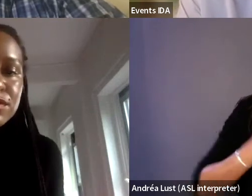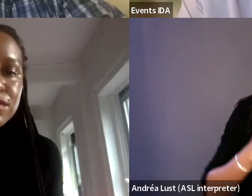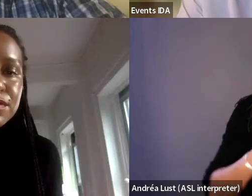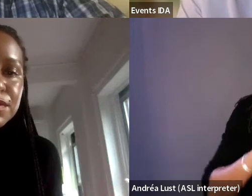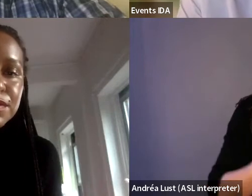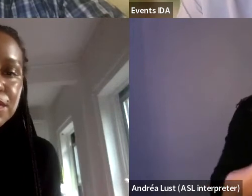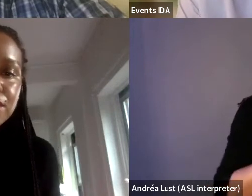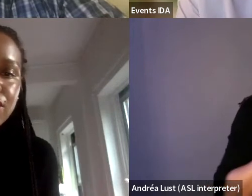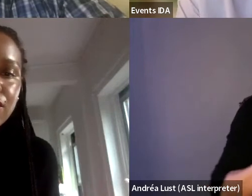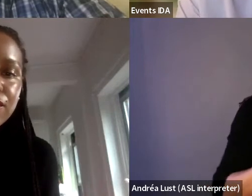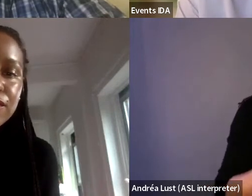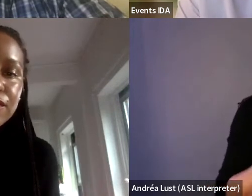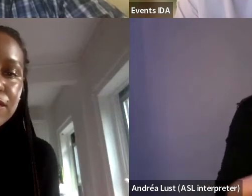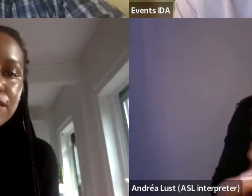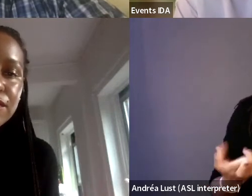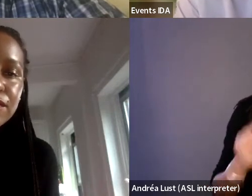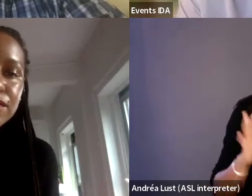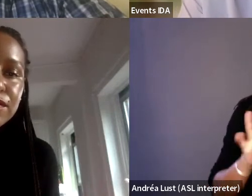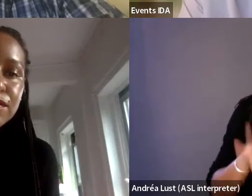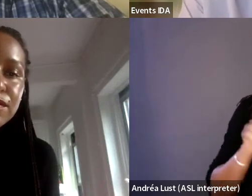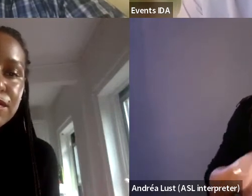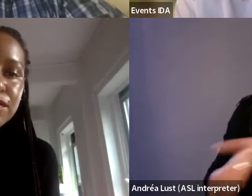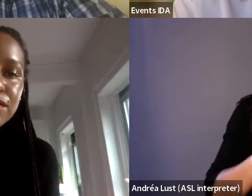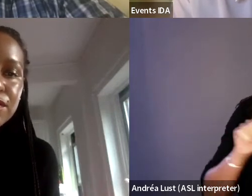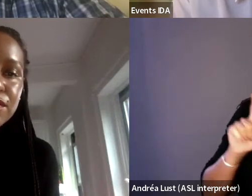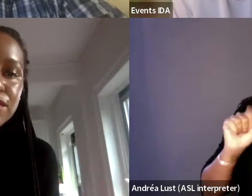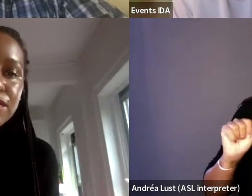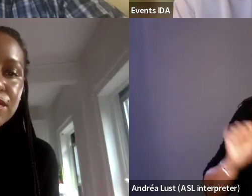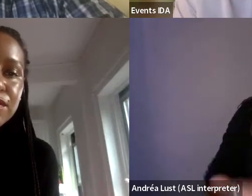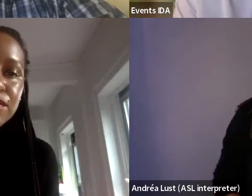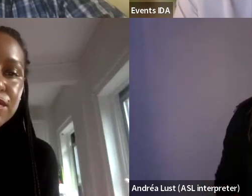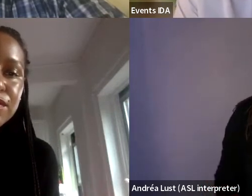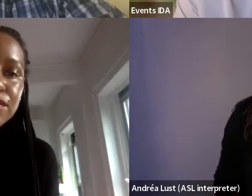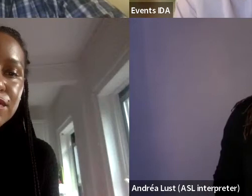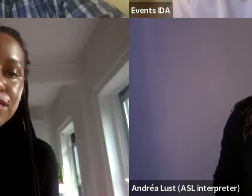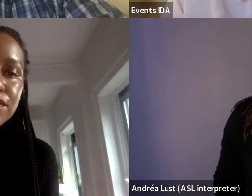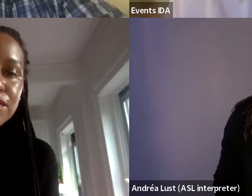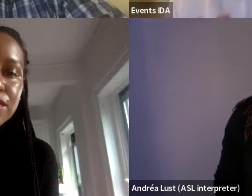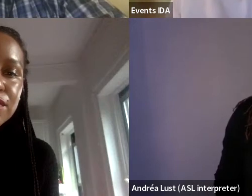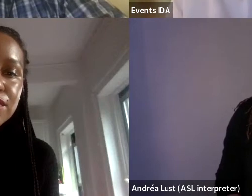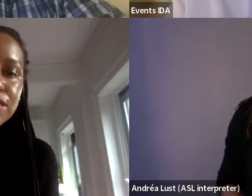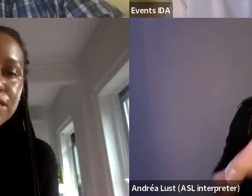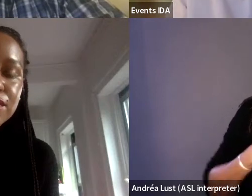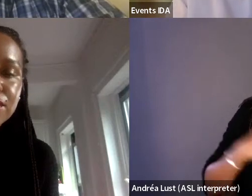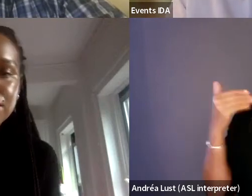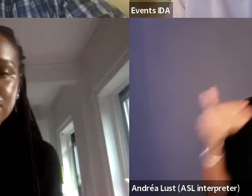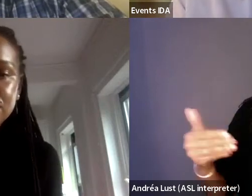water and future cultural resources of the unceded territory of Los Angeles. So with that, please begin.